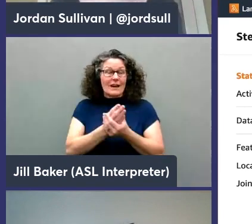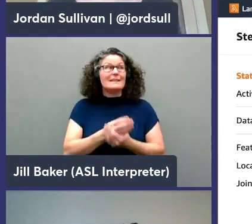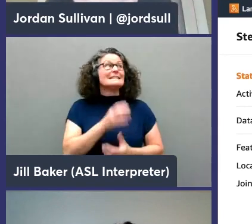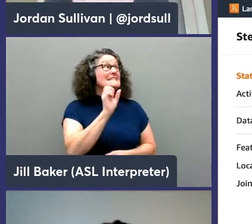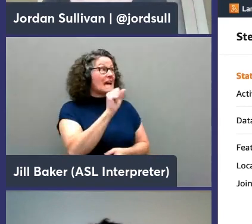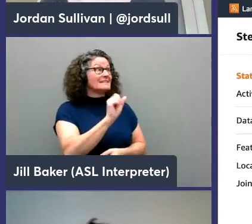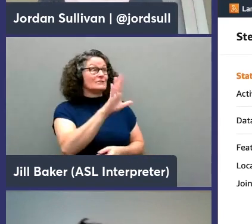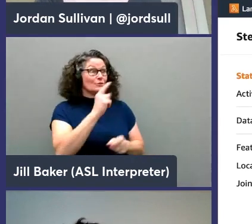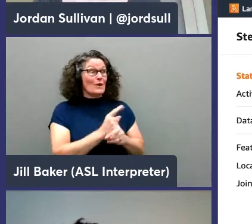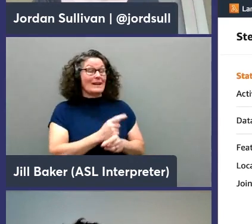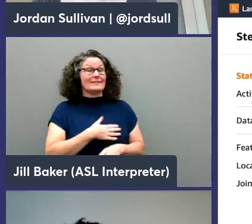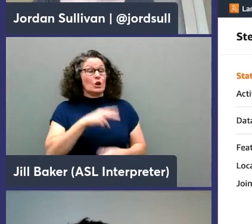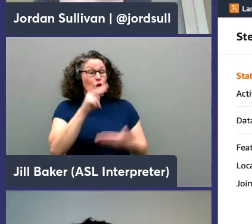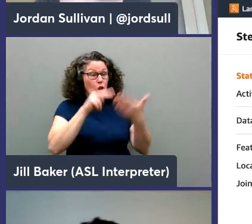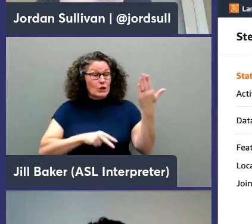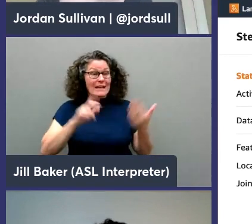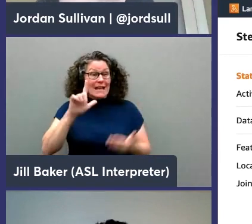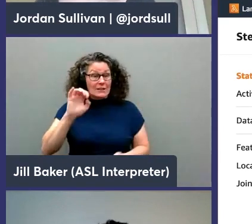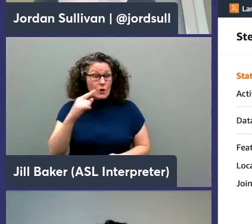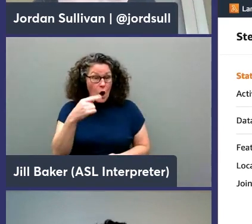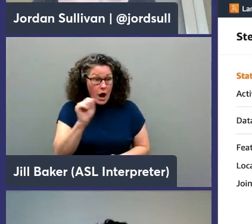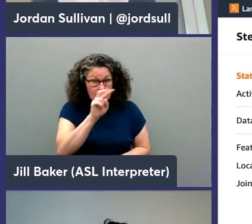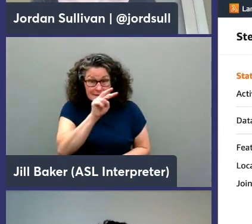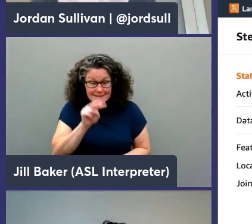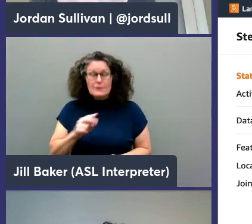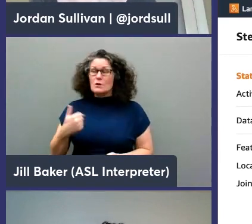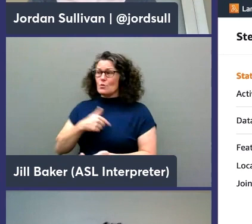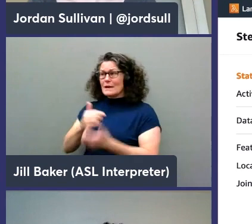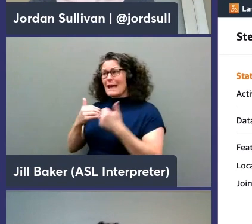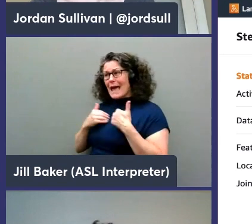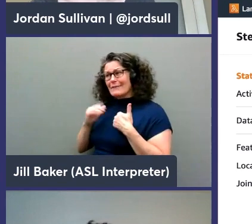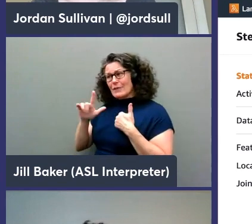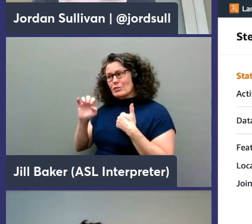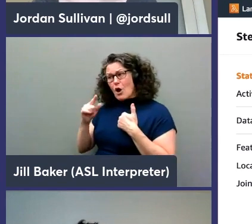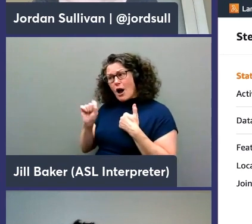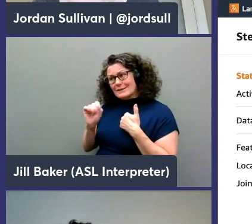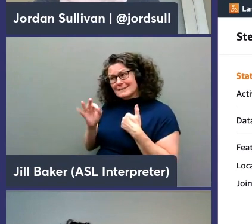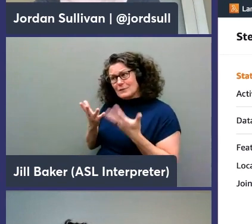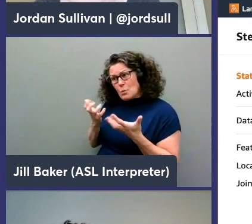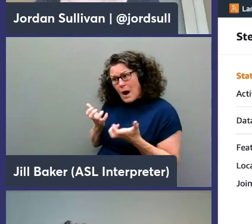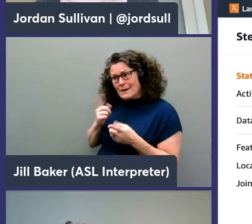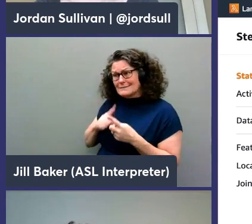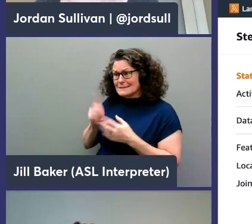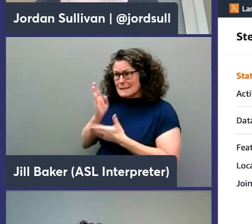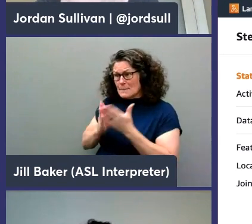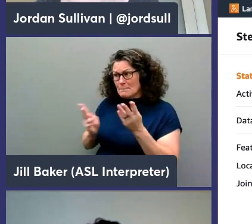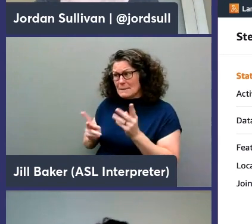Or looking at logs, you know? - Yeah. And we do have logs. We do have logs if you want those. And some people, obviously those are necessary.